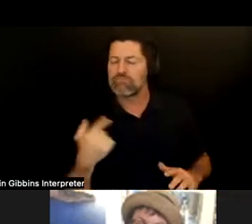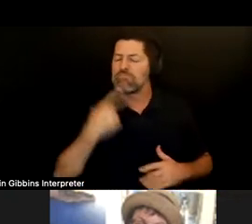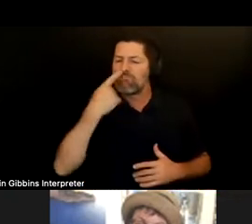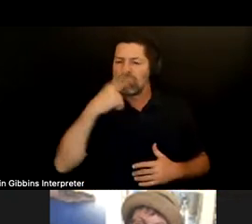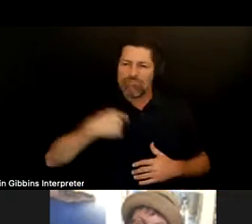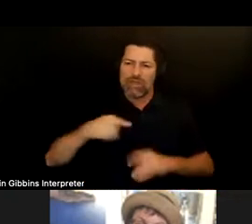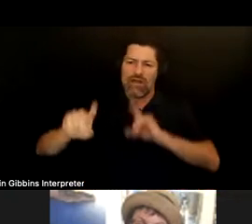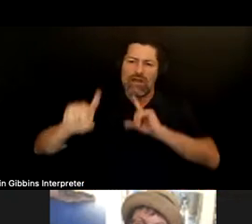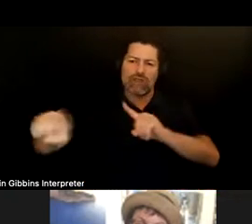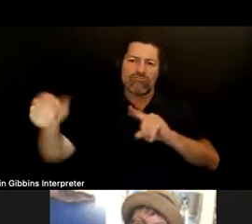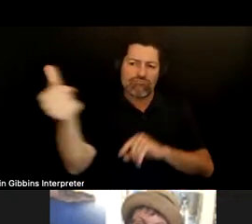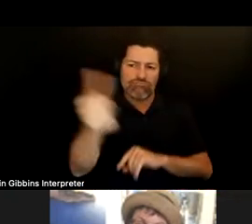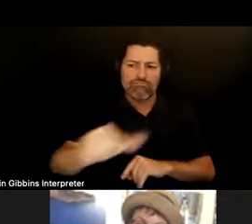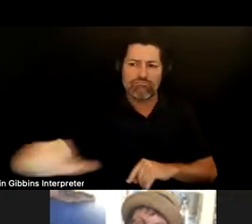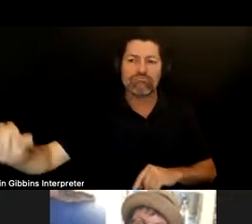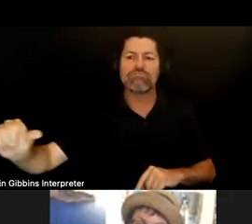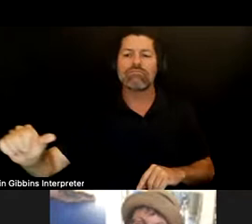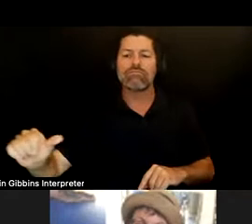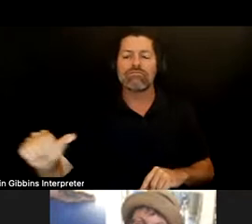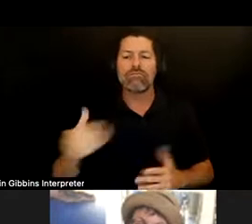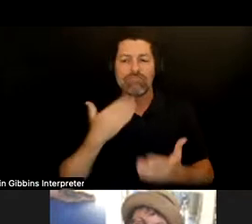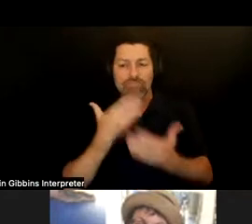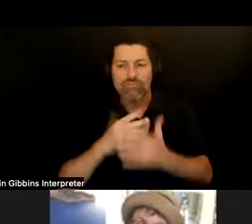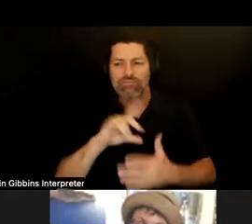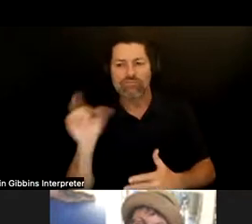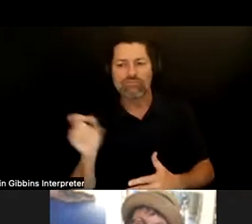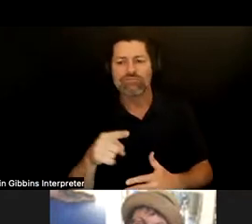19:27:39 I any well-intentioned question that you have, Please feel free to unmute yourself.